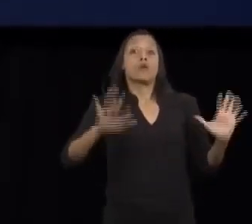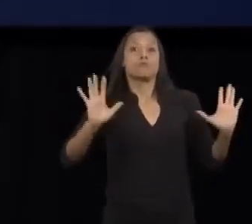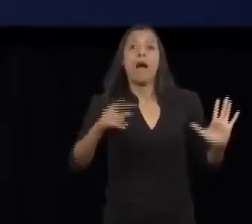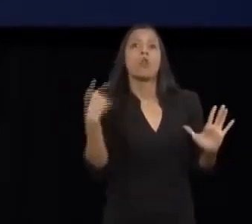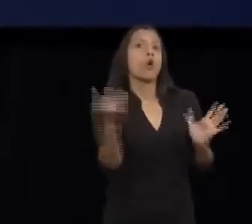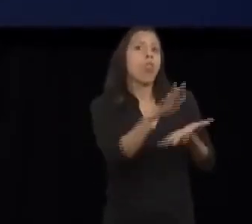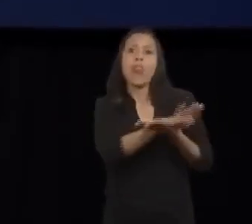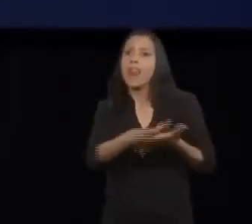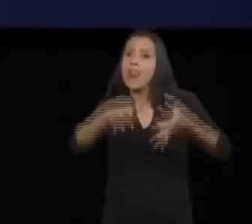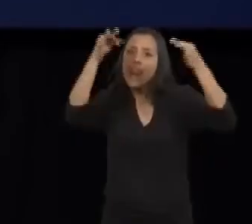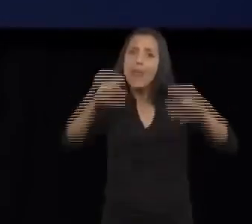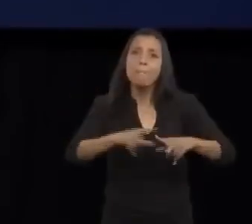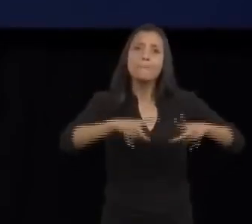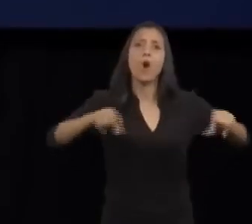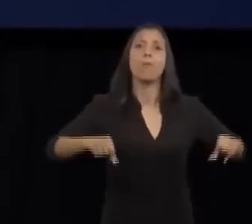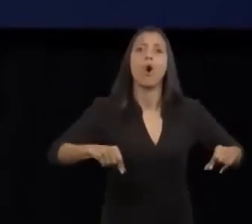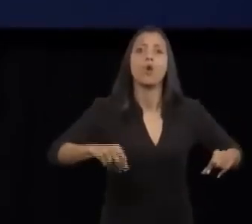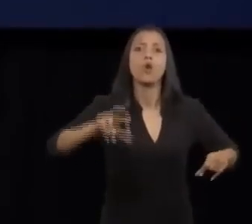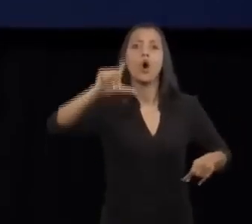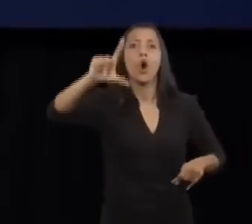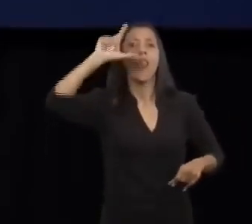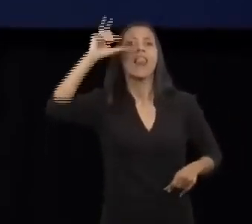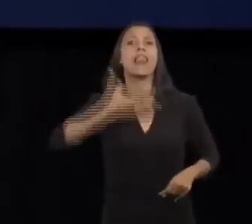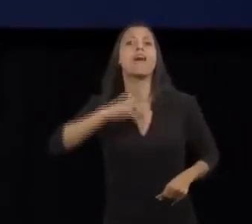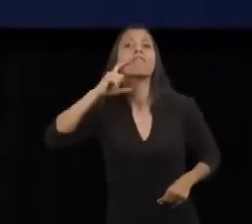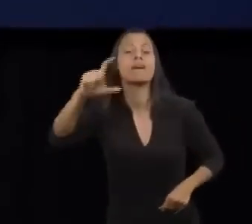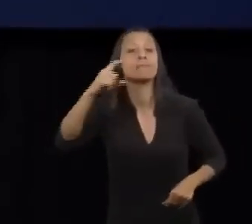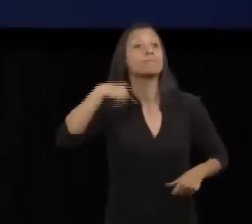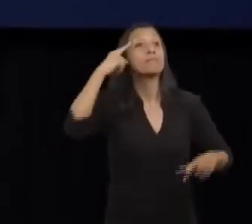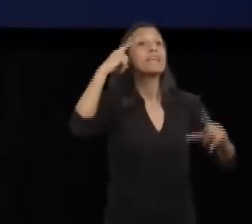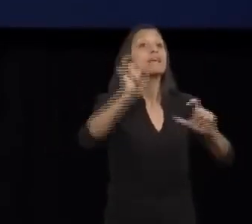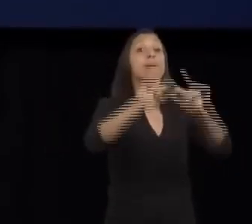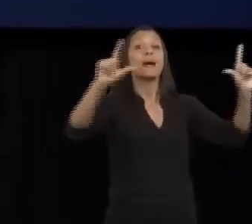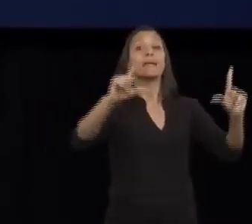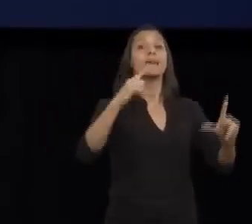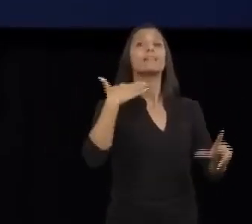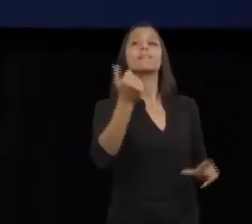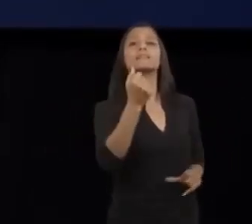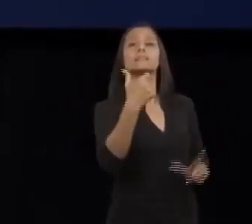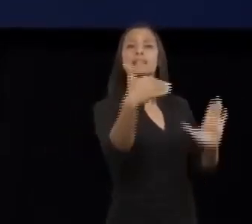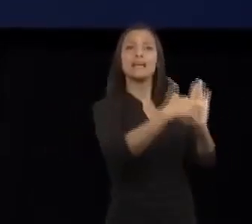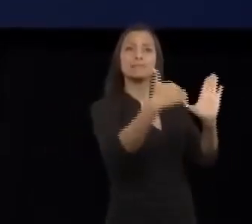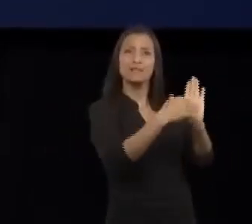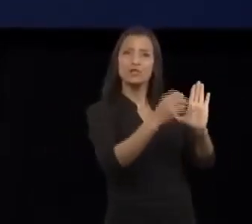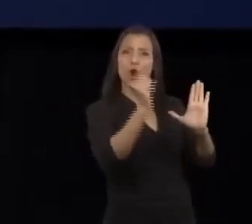because you can imagine what it would have been 16 billion pesos on the street